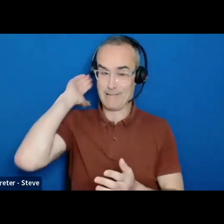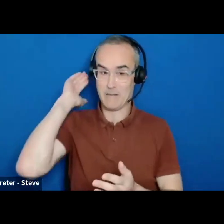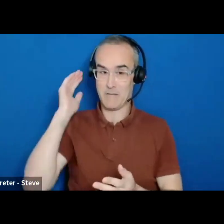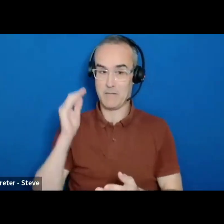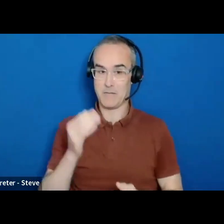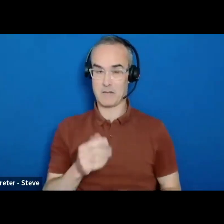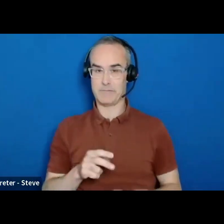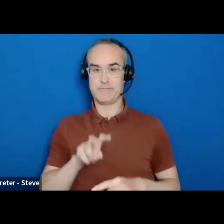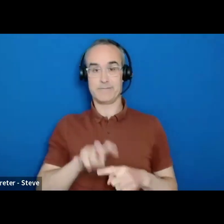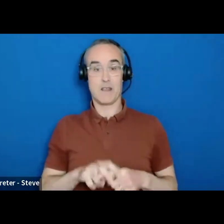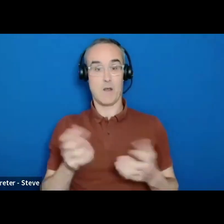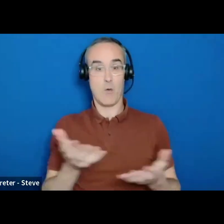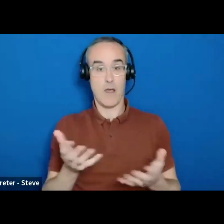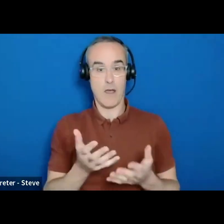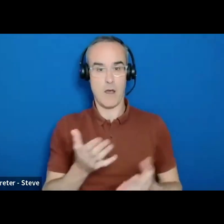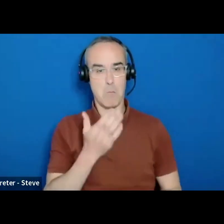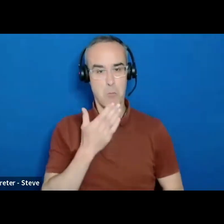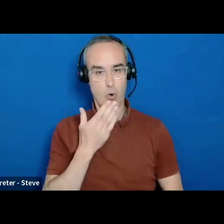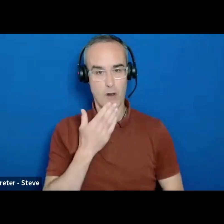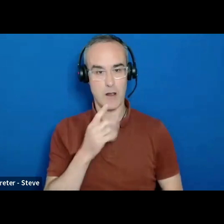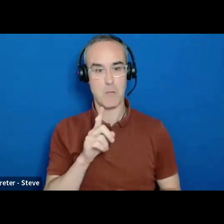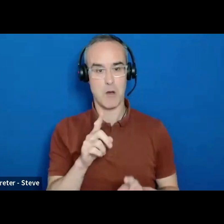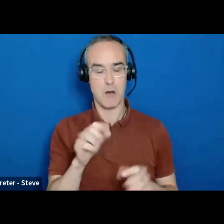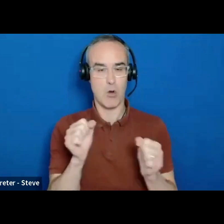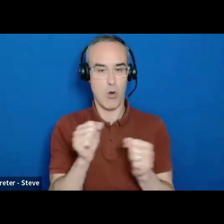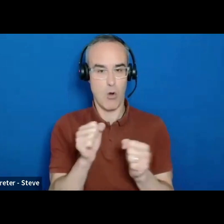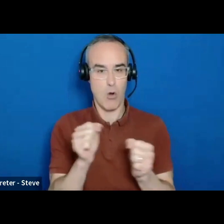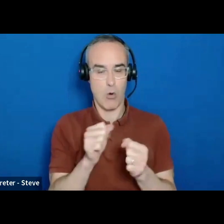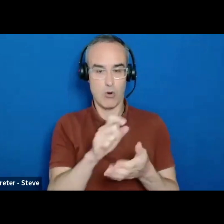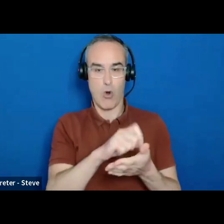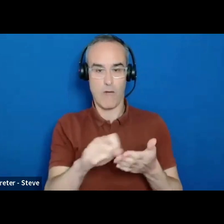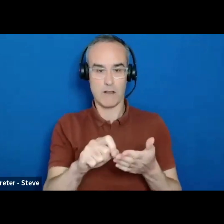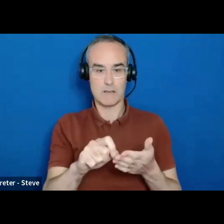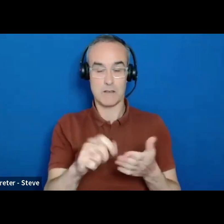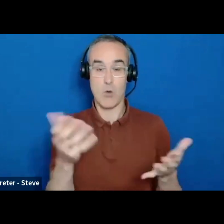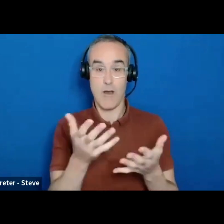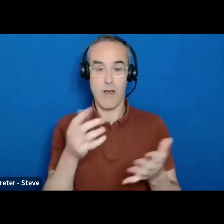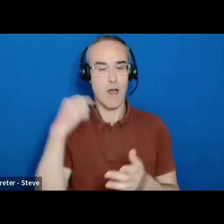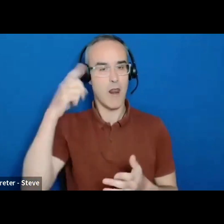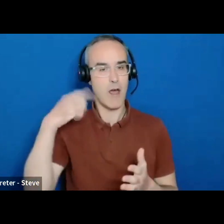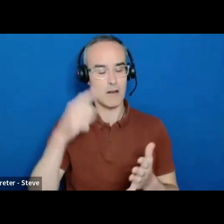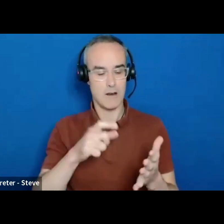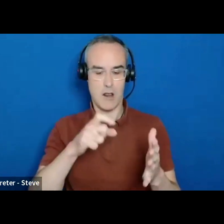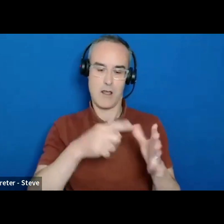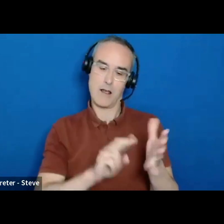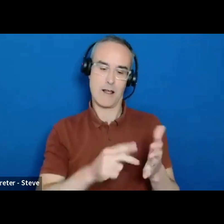very cold office in Canary Wharf in London. I work in the Ministry of